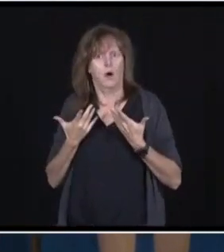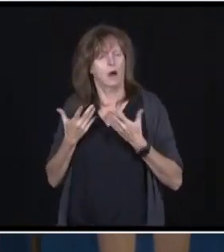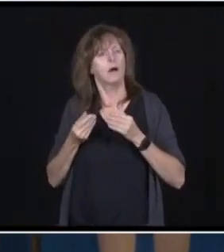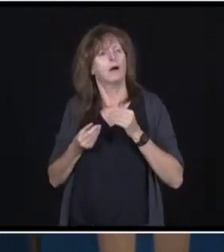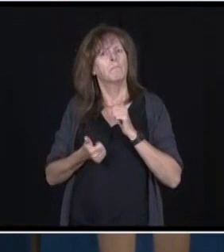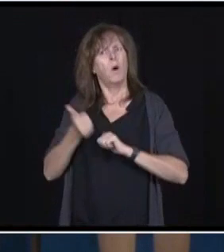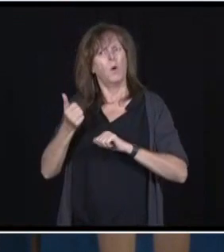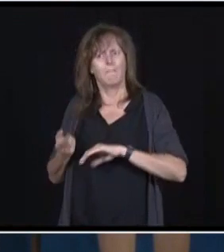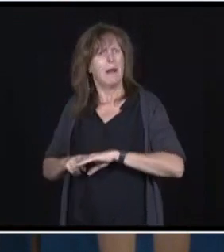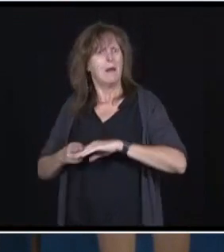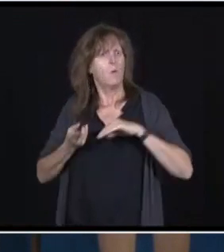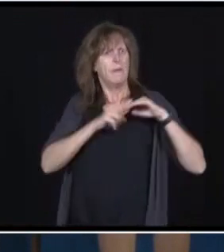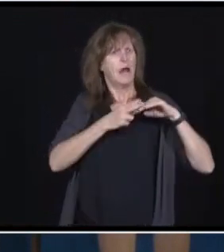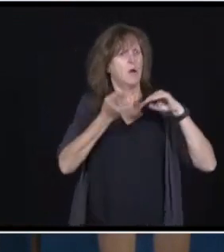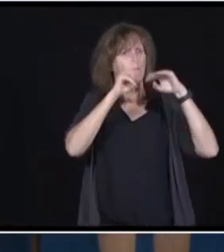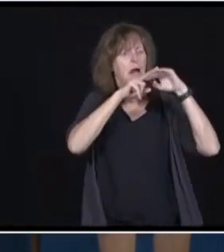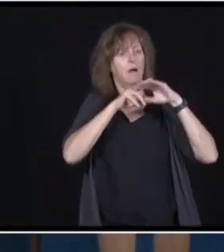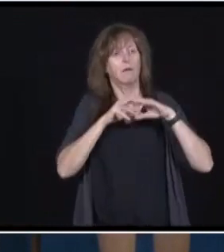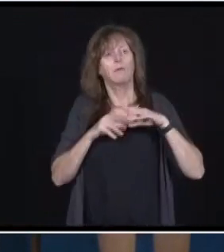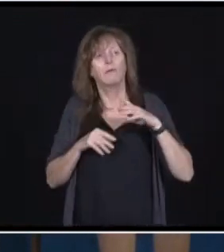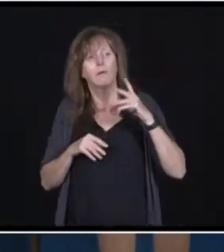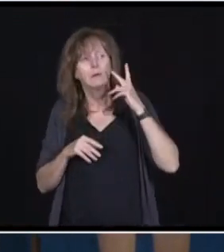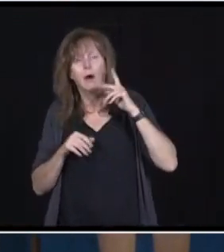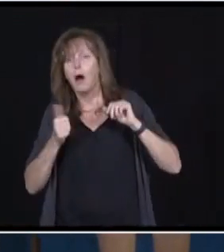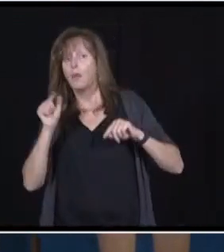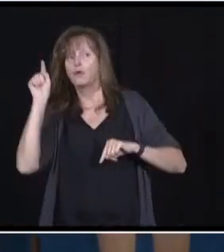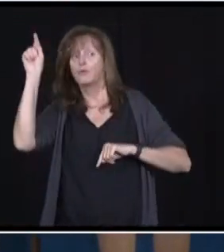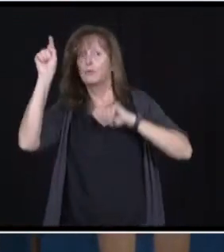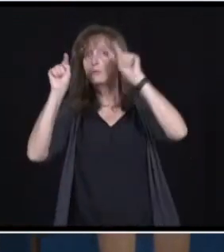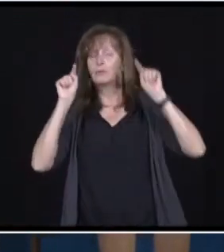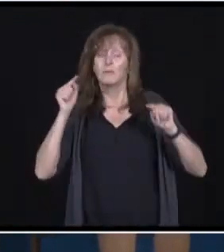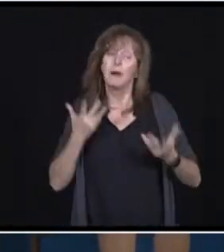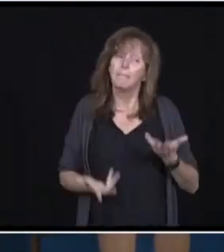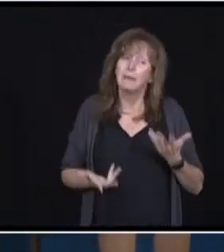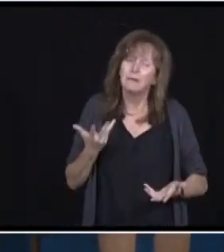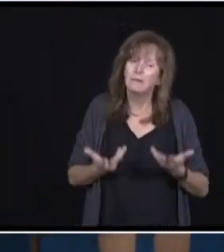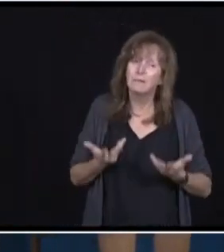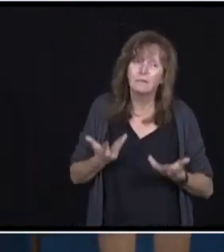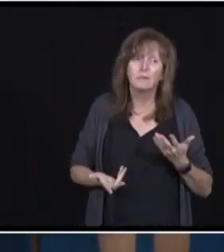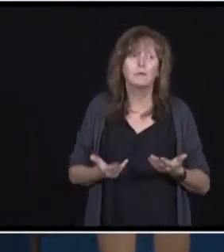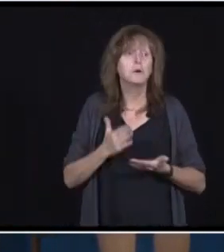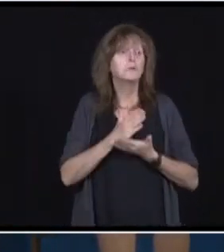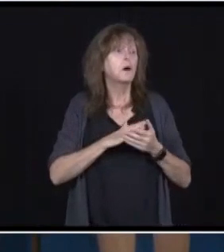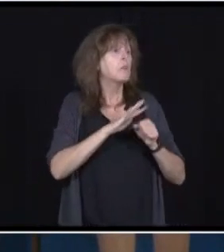We said we would monitor stage III as well, looking at different aspects and areas of concern.